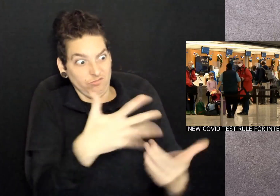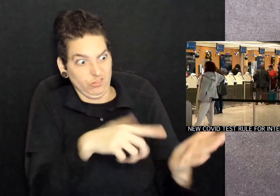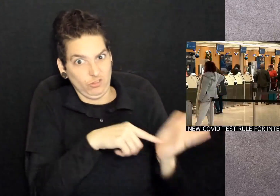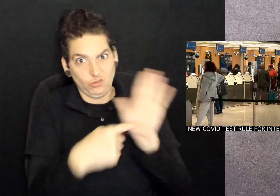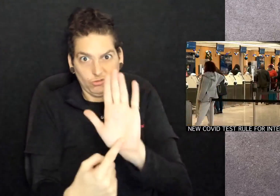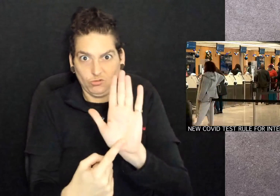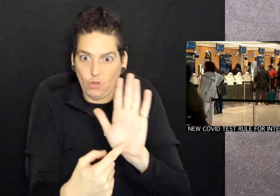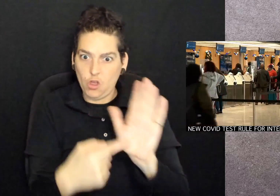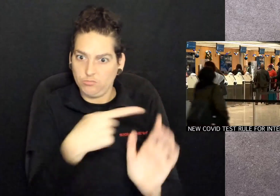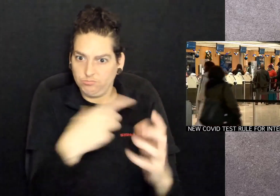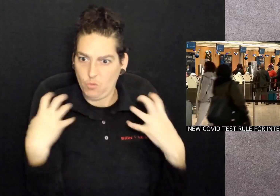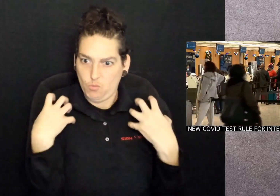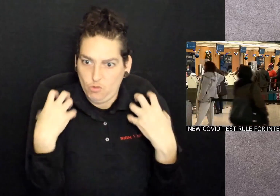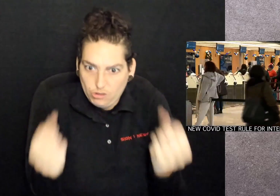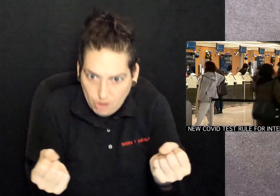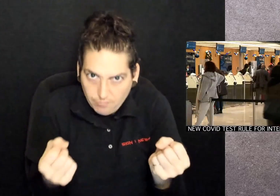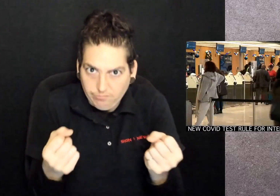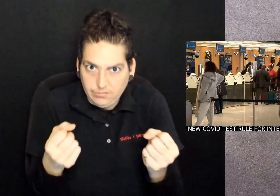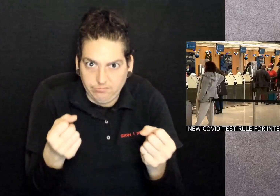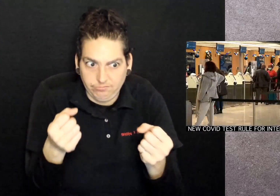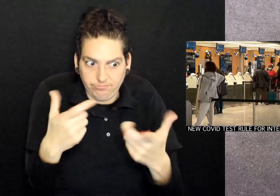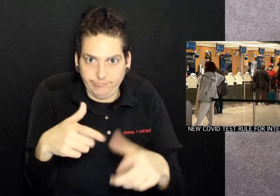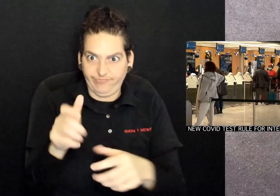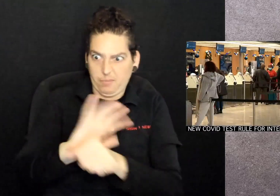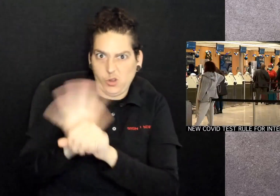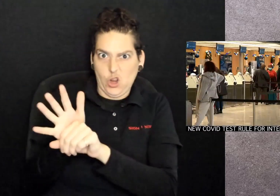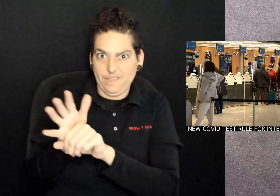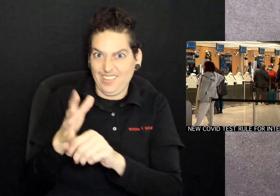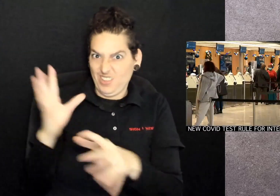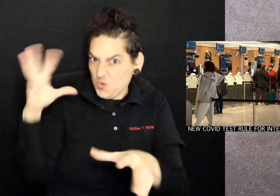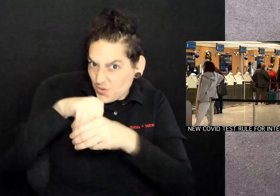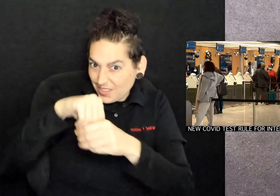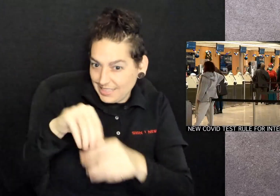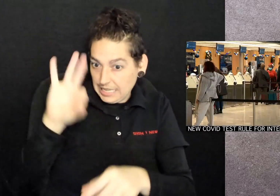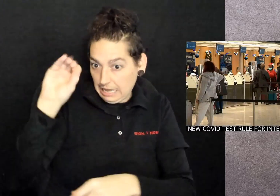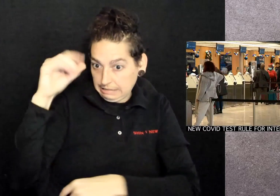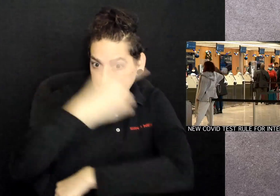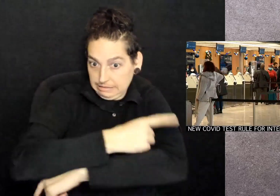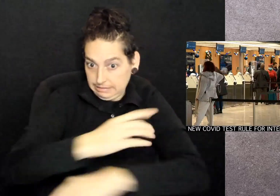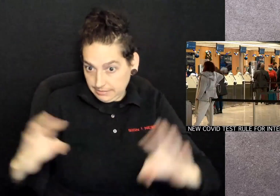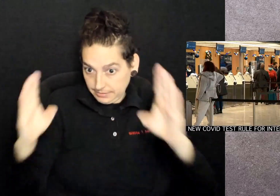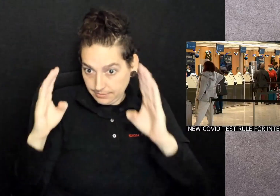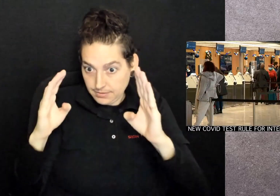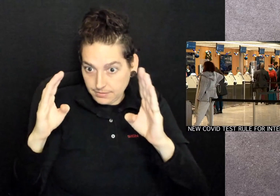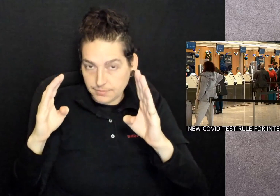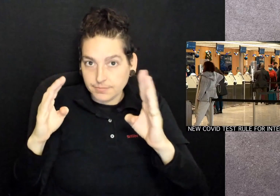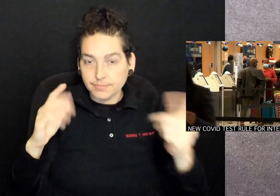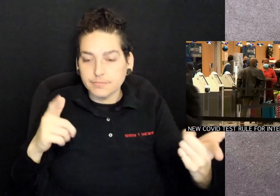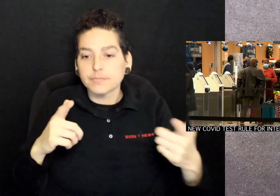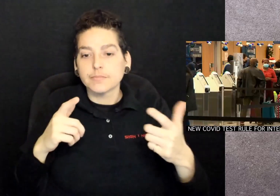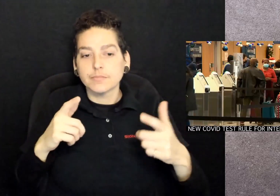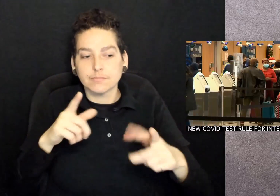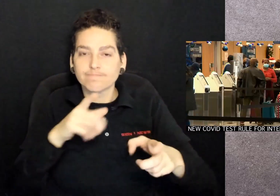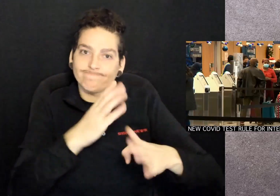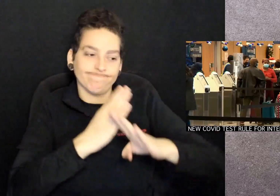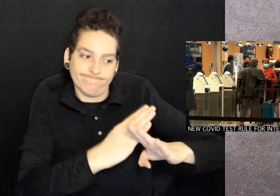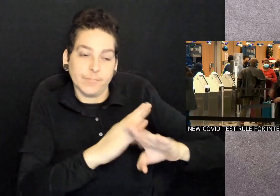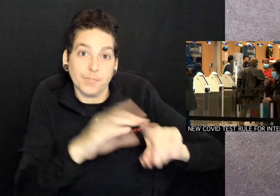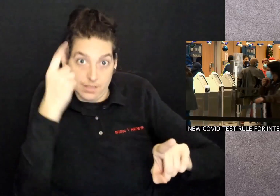people who show they have recovered from Covid within the past 90 days are exempt and that